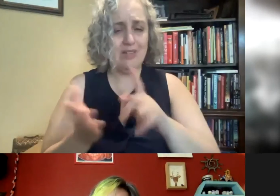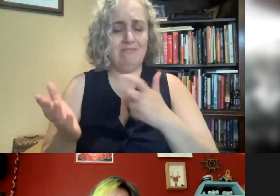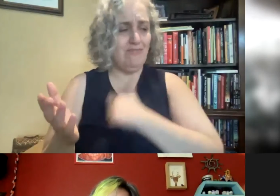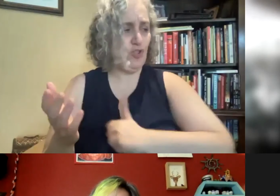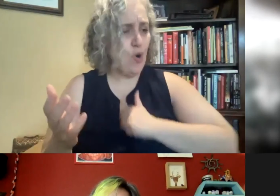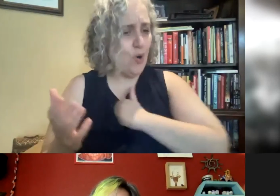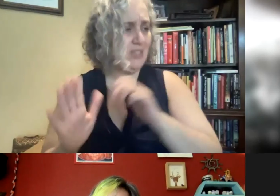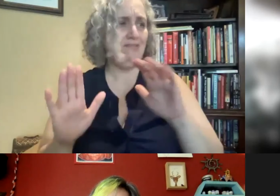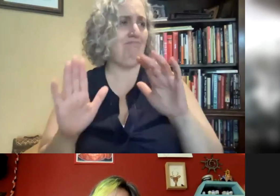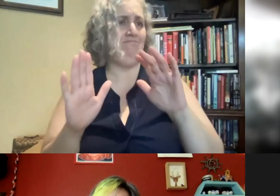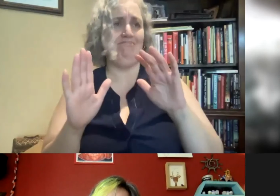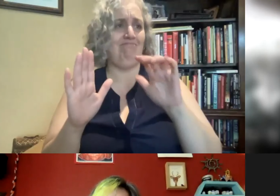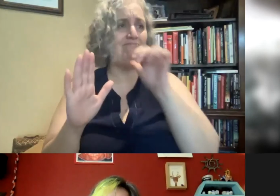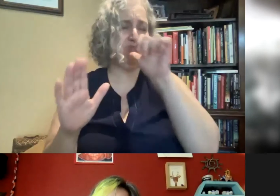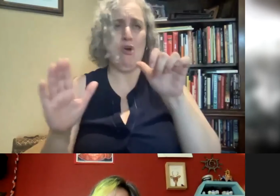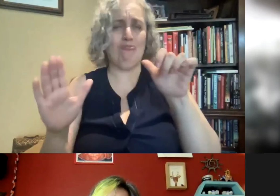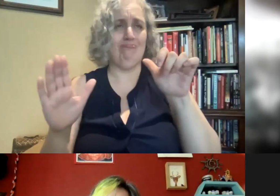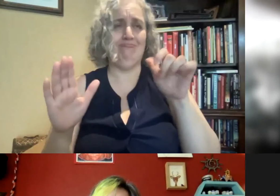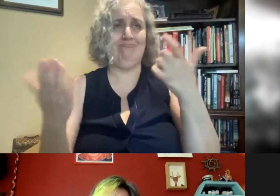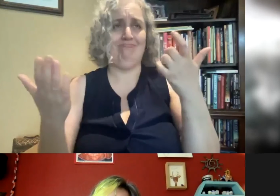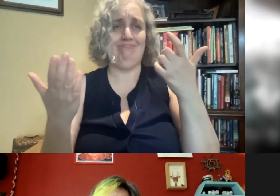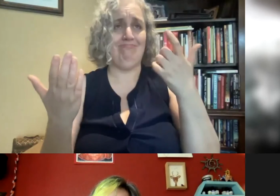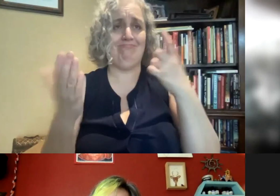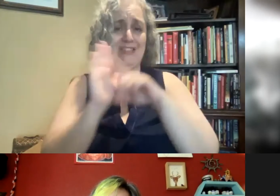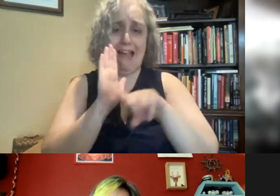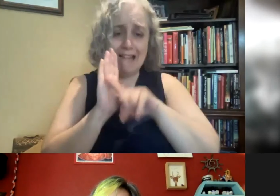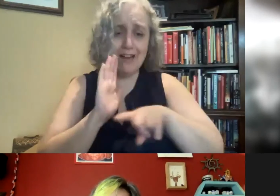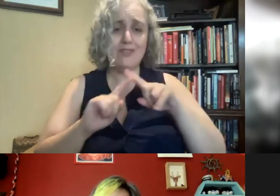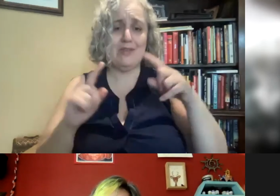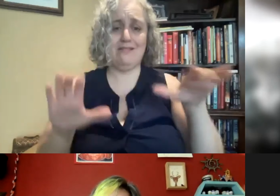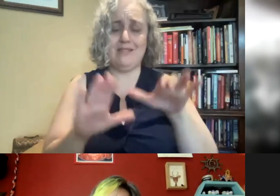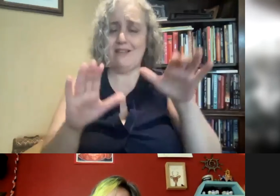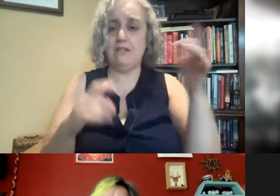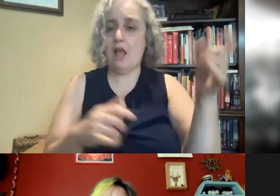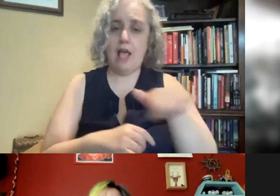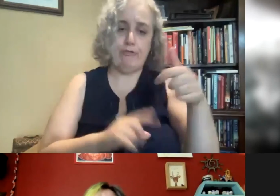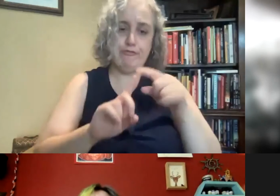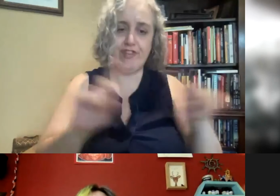But there's some things that I would have done a little bit differently.